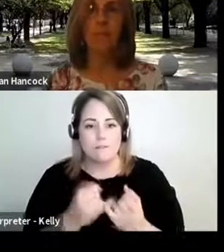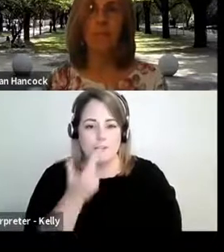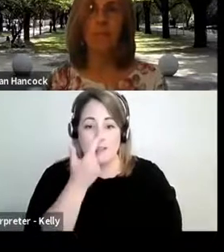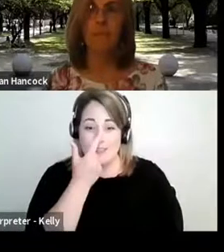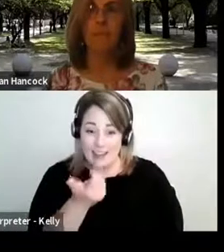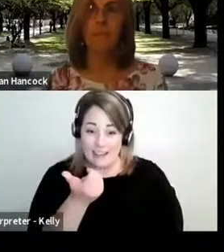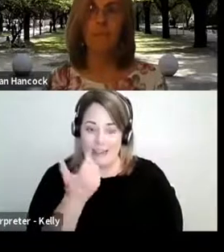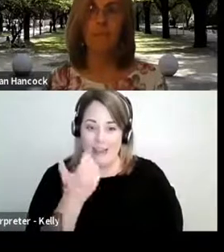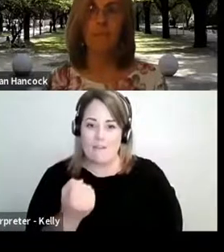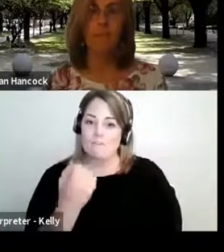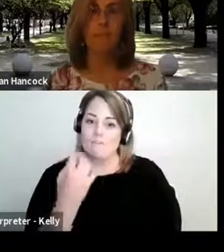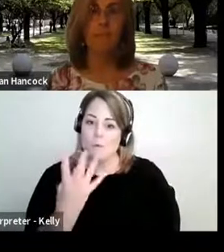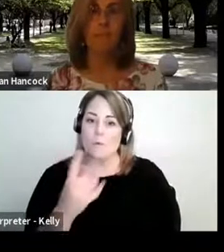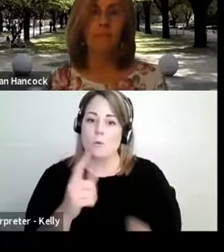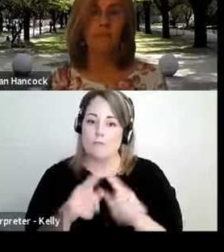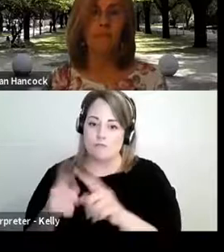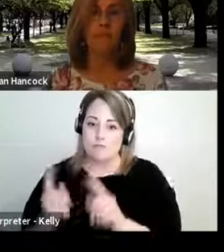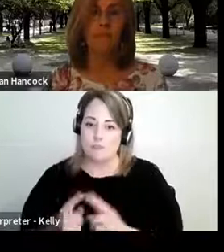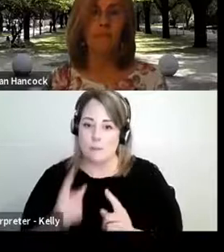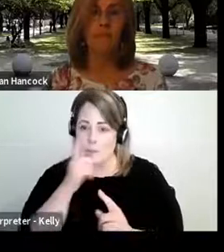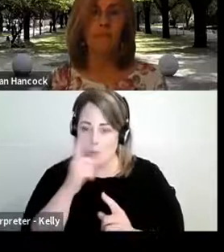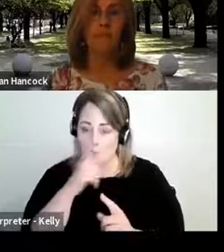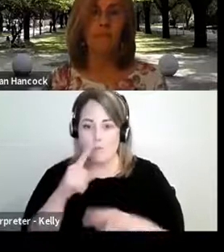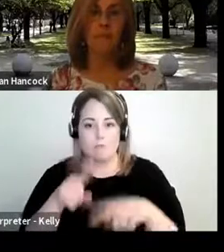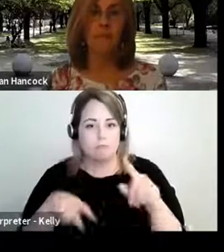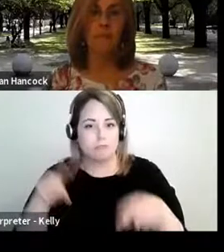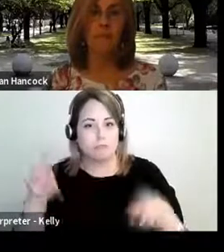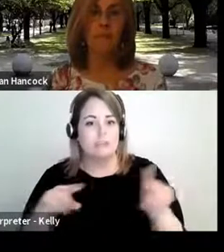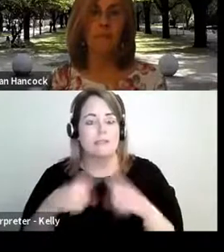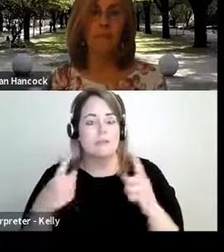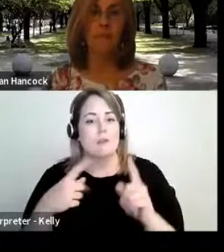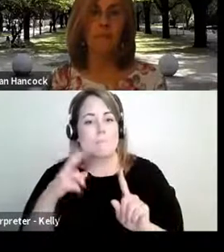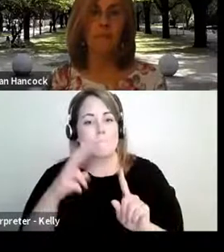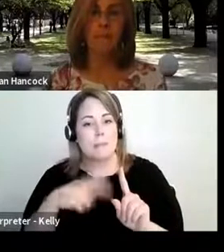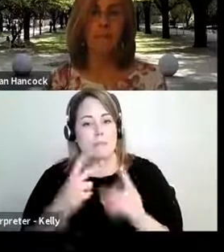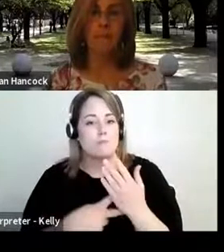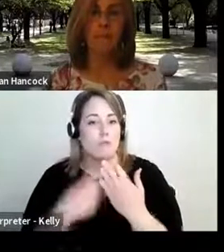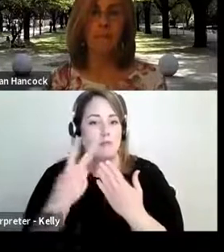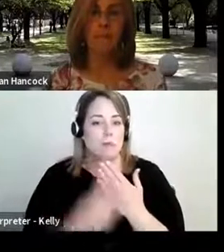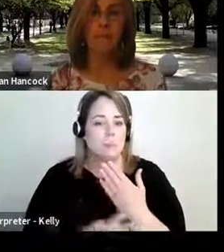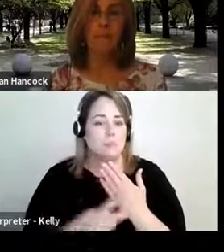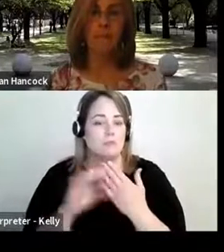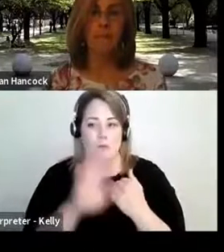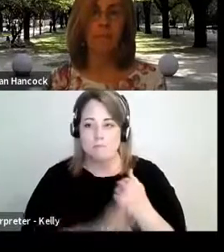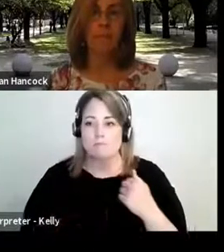four different people from a range of different mentoring programs around Australia – well,